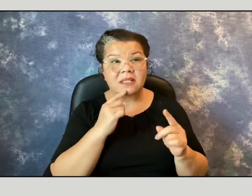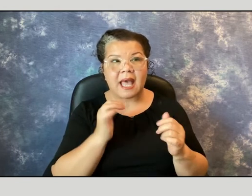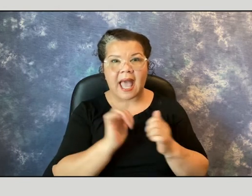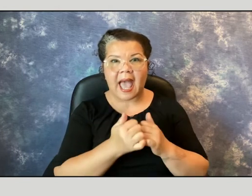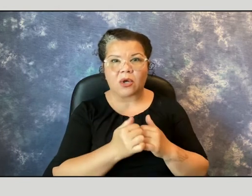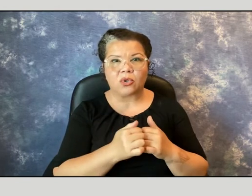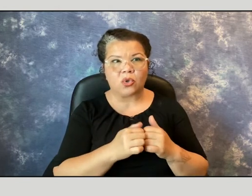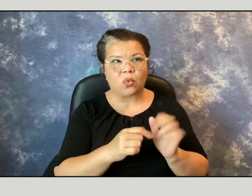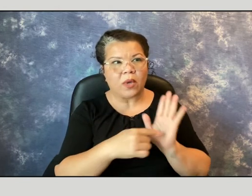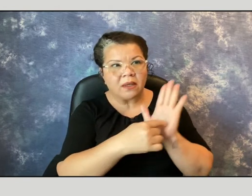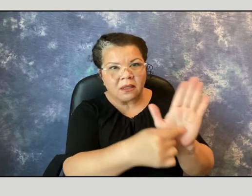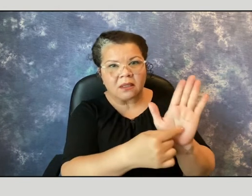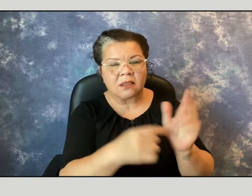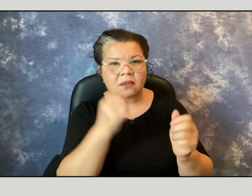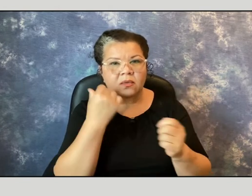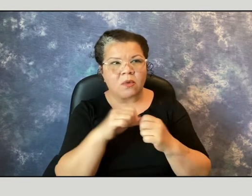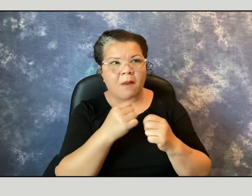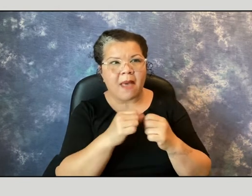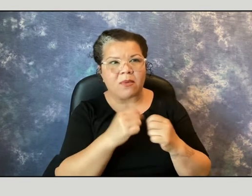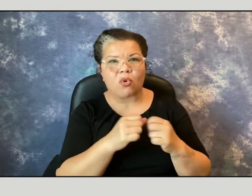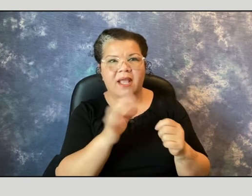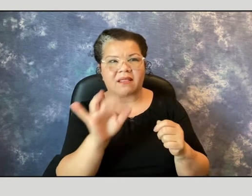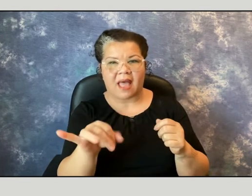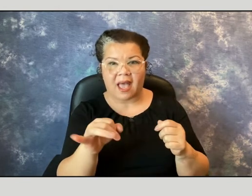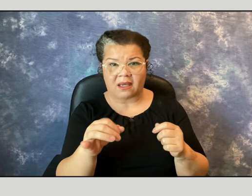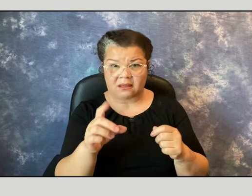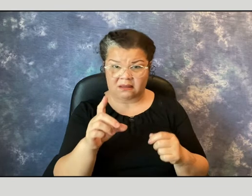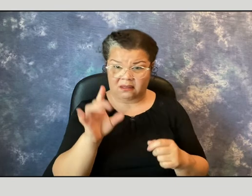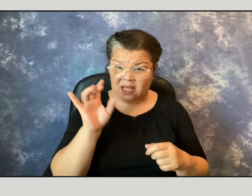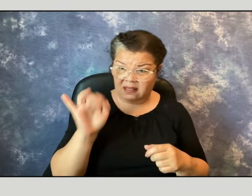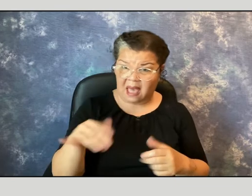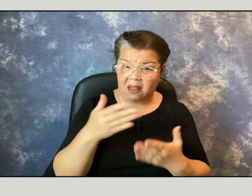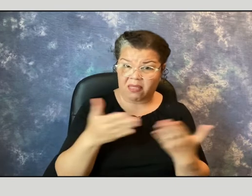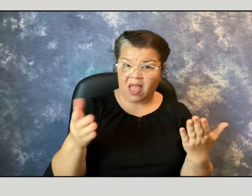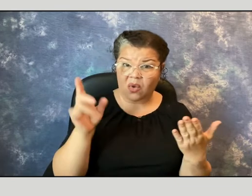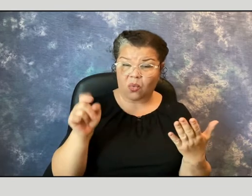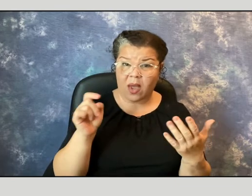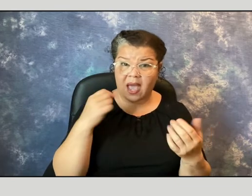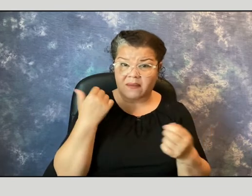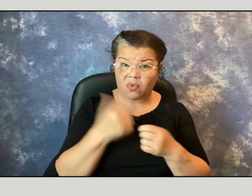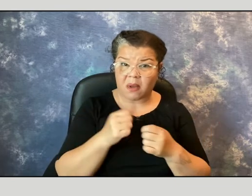that we have to commemorate each year? Is this now like a national mourning holiday or something?"